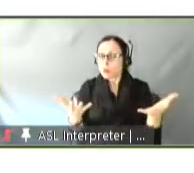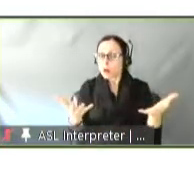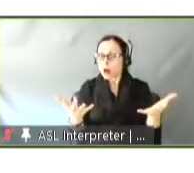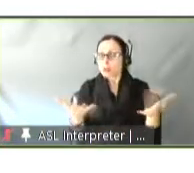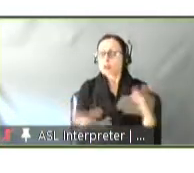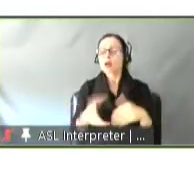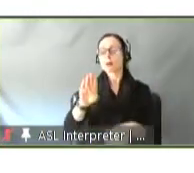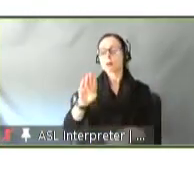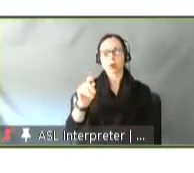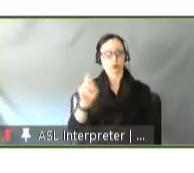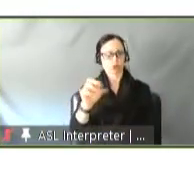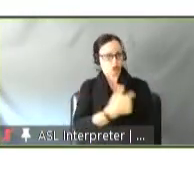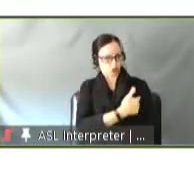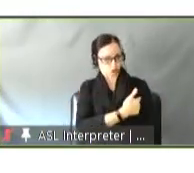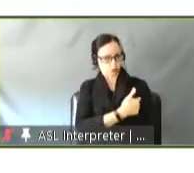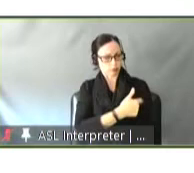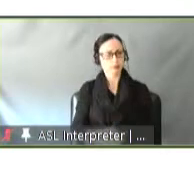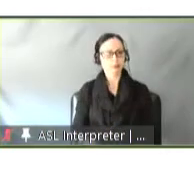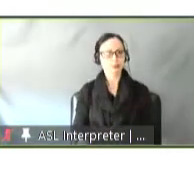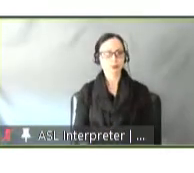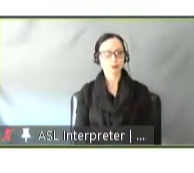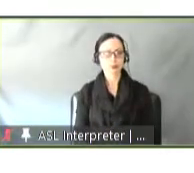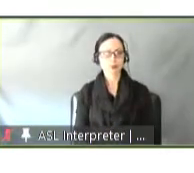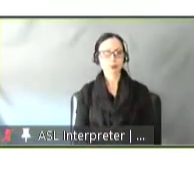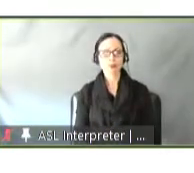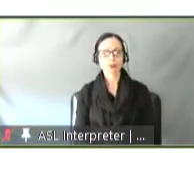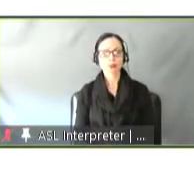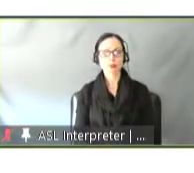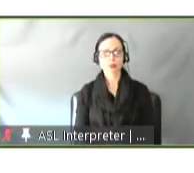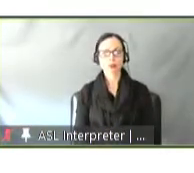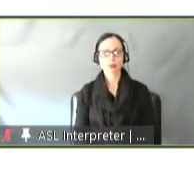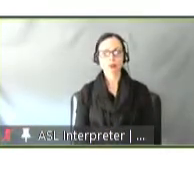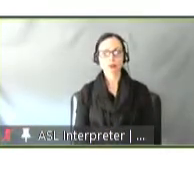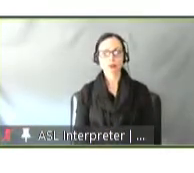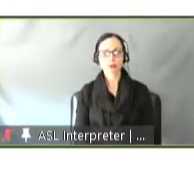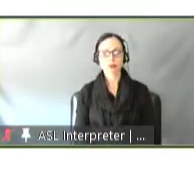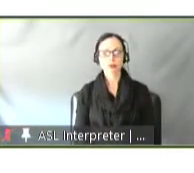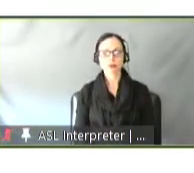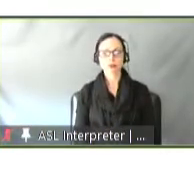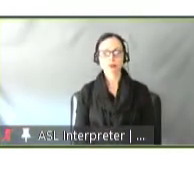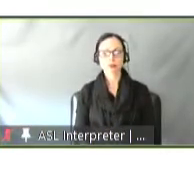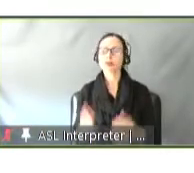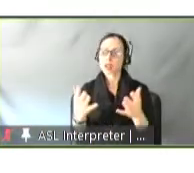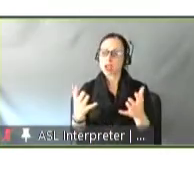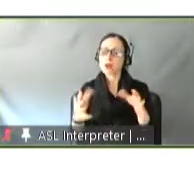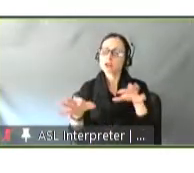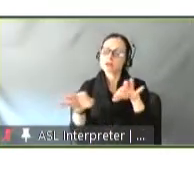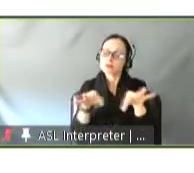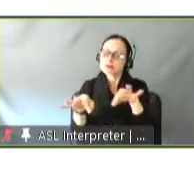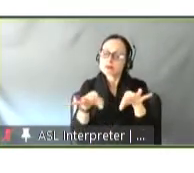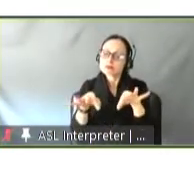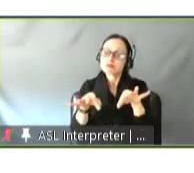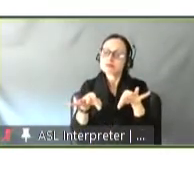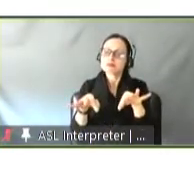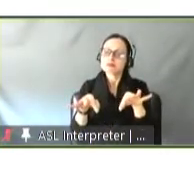Next. So, I wanted to just kind of give a lay of the land of the types of experiments that inform